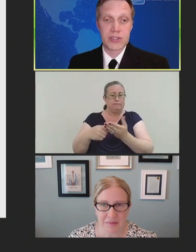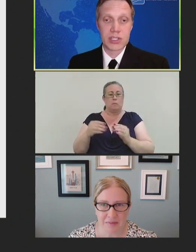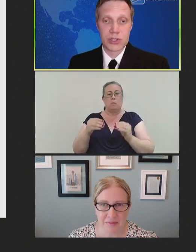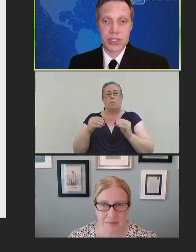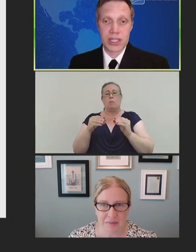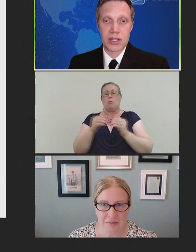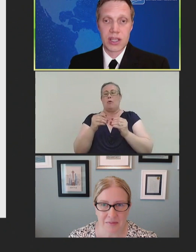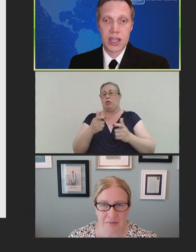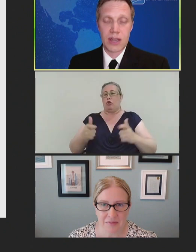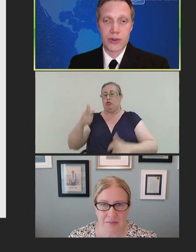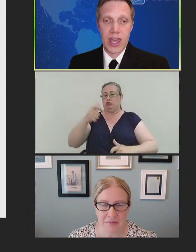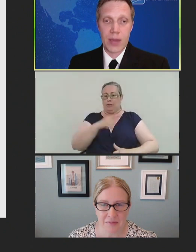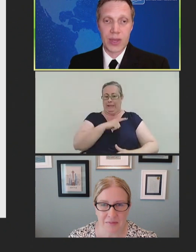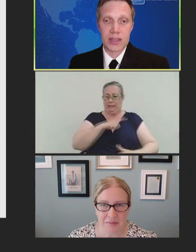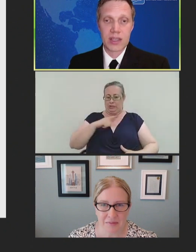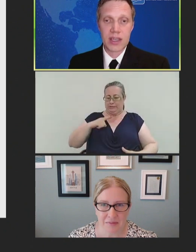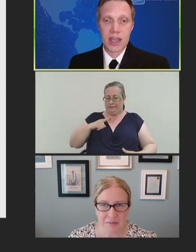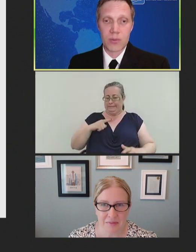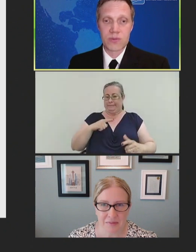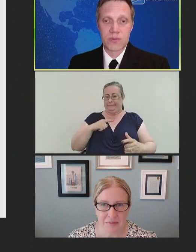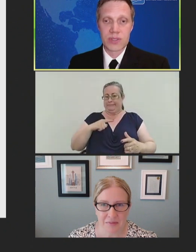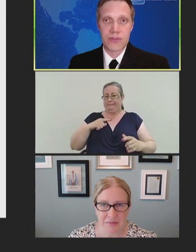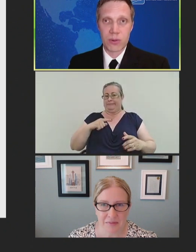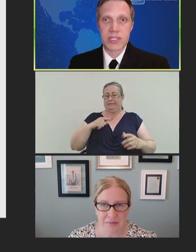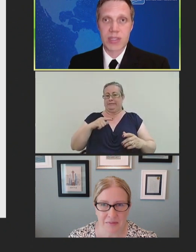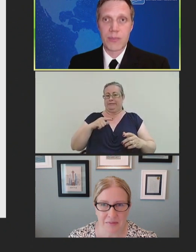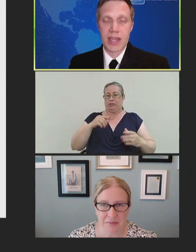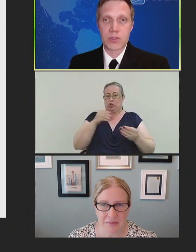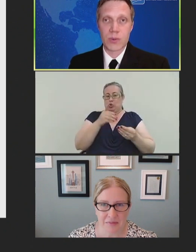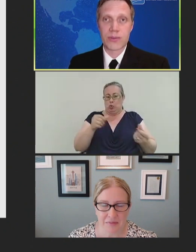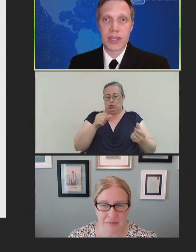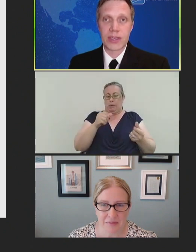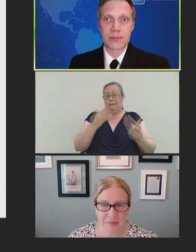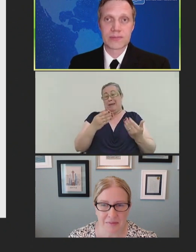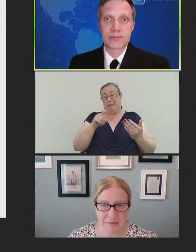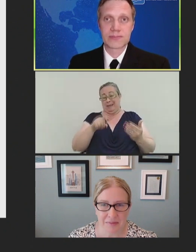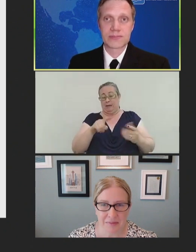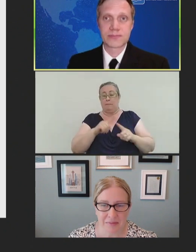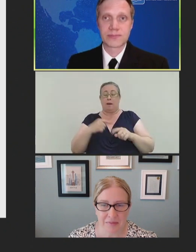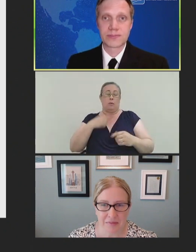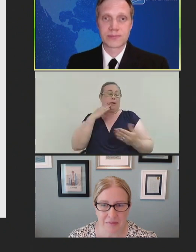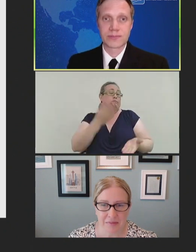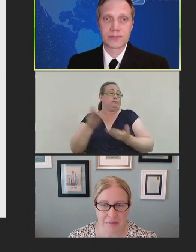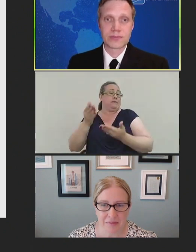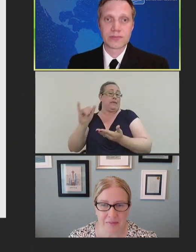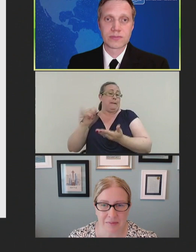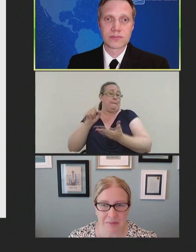solution needed for that. But definitely, we'll take that back as well. Thank you.